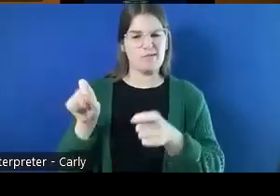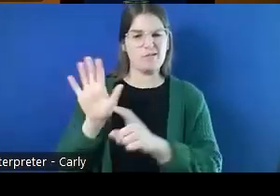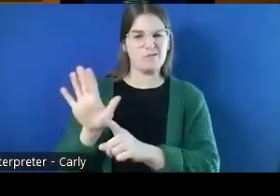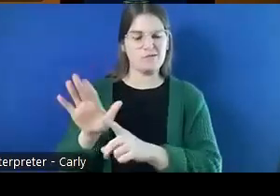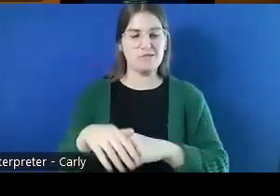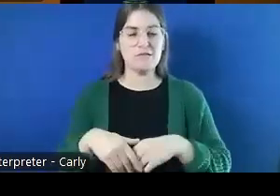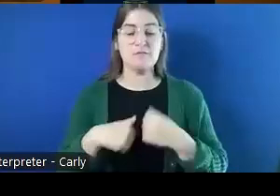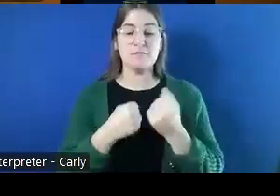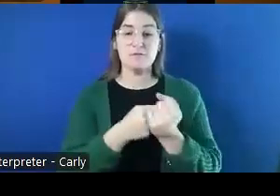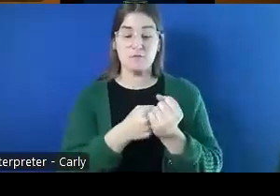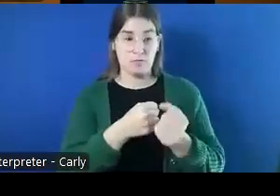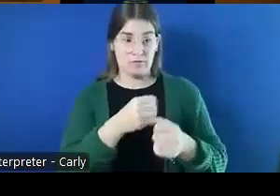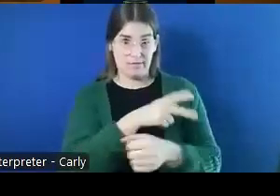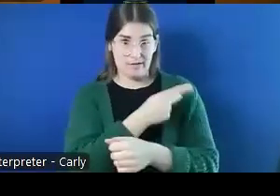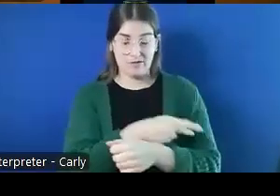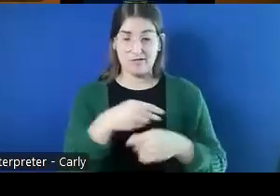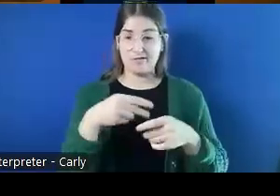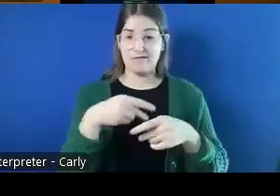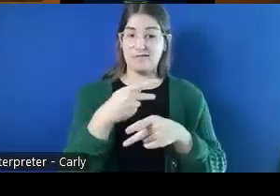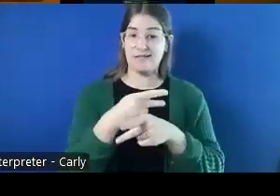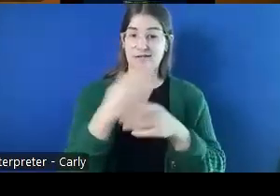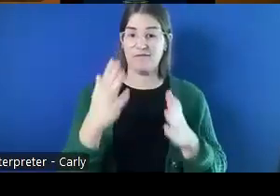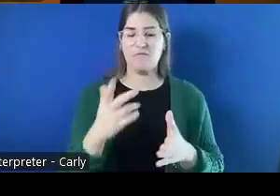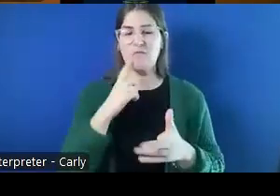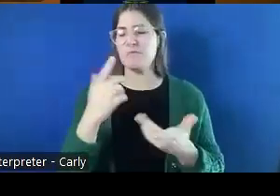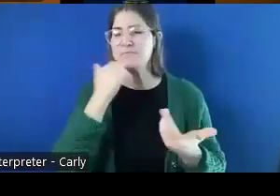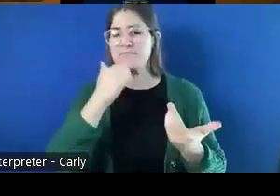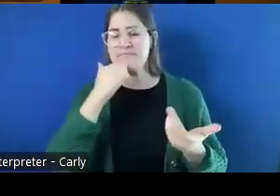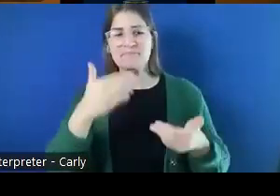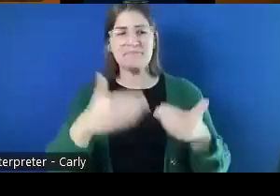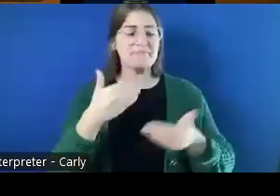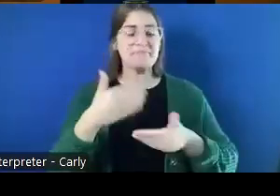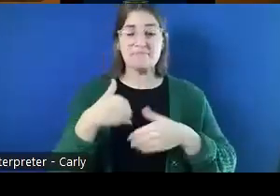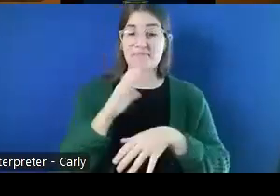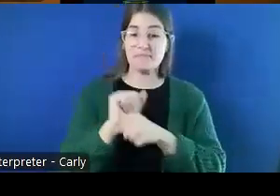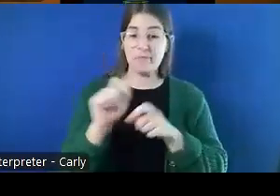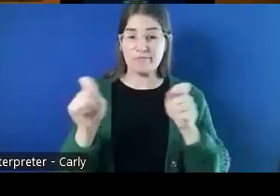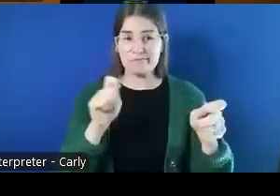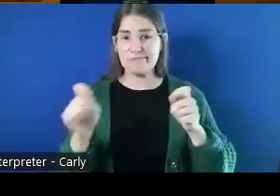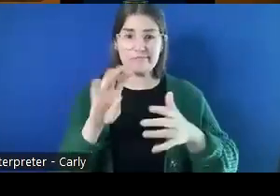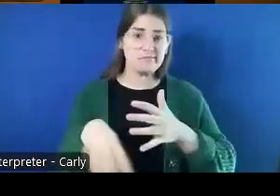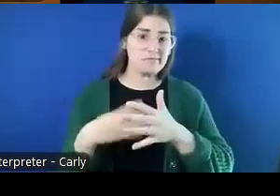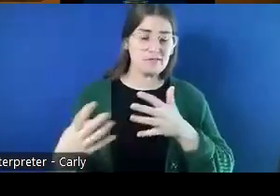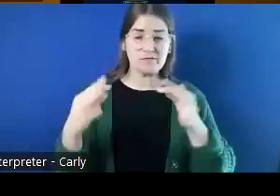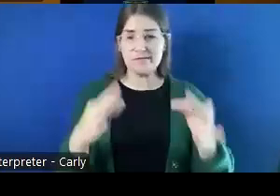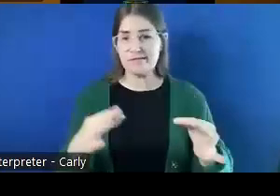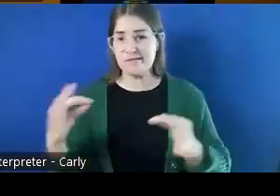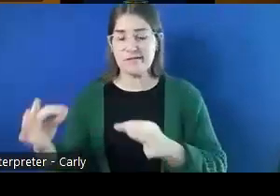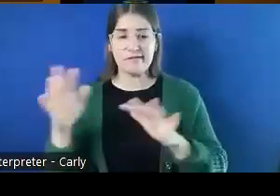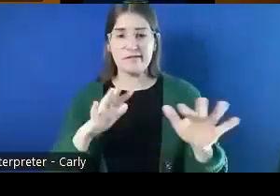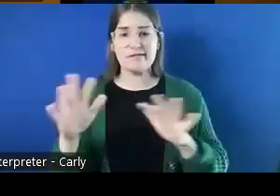caregiver in day-to-day managing of appointments and treatment and decisionmaking and research